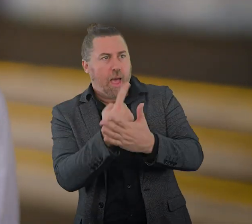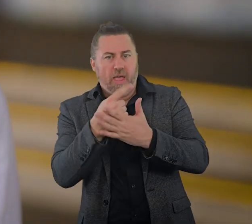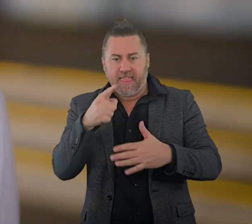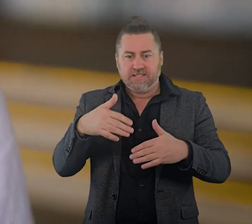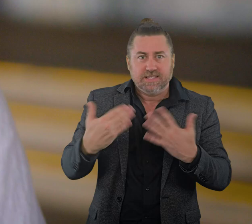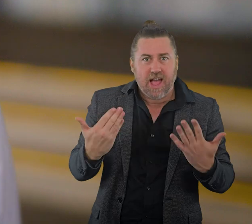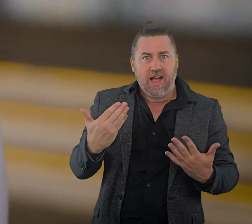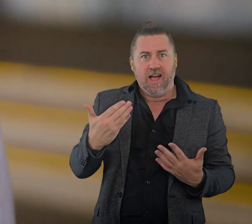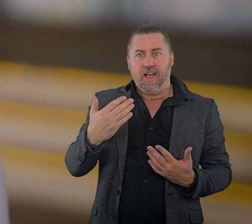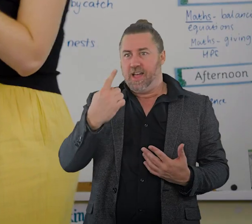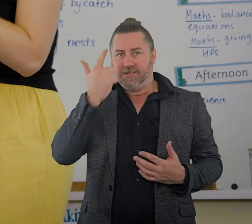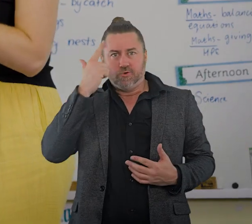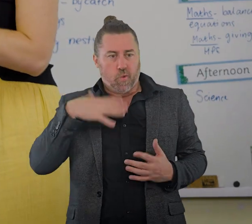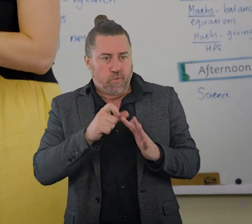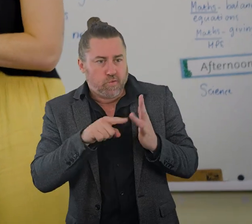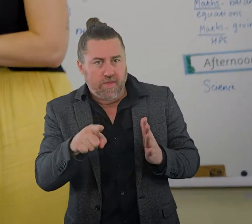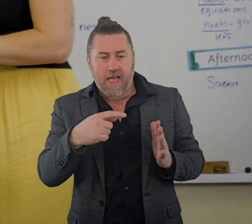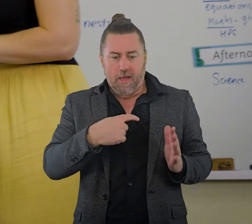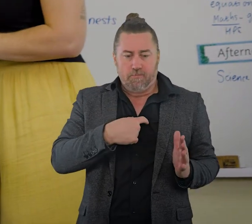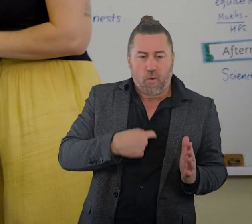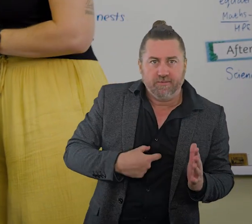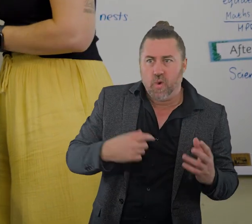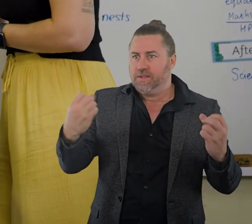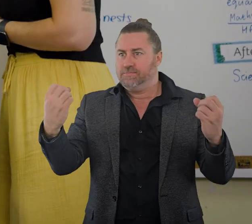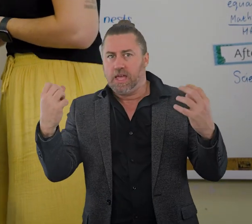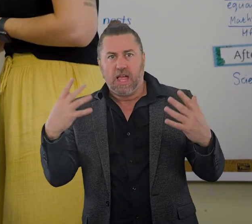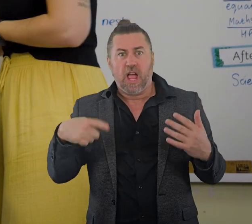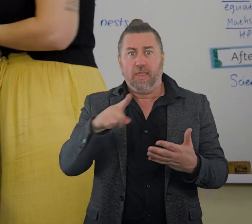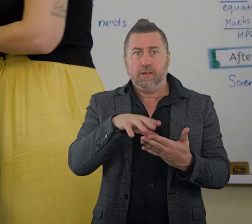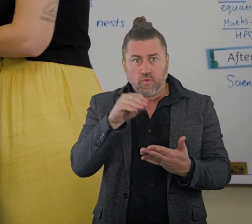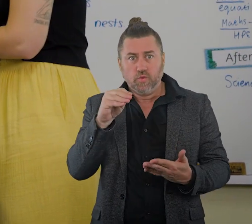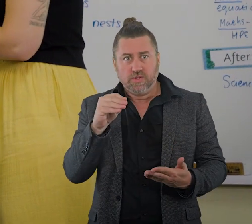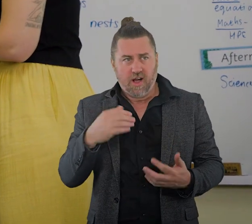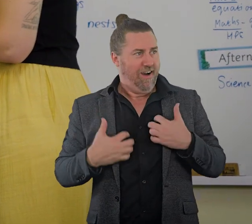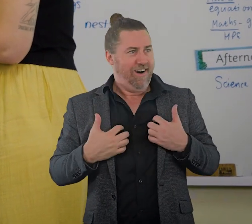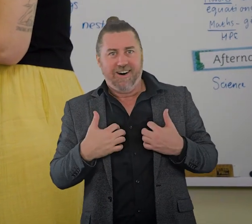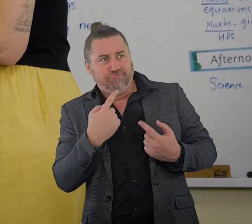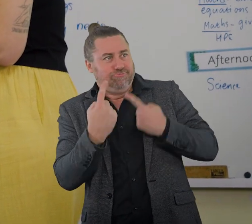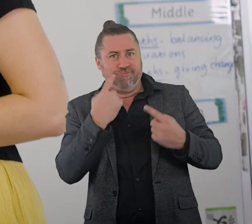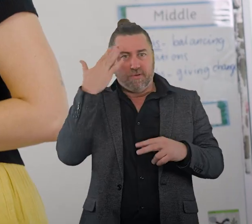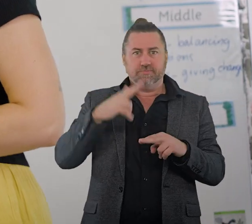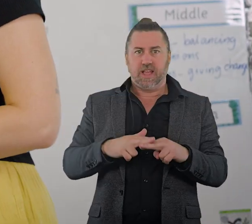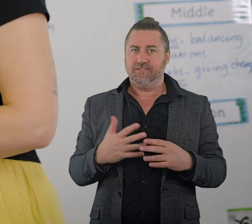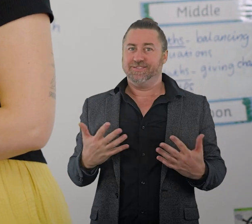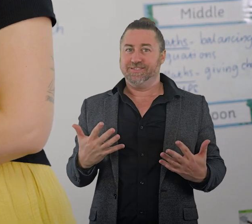like what the teachers asked you to do or if they got the microphone to speak around and they felt, like, really important. So, yeah,